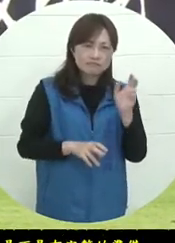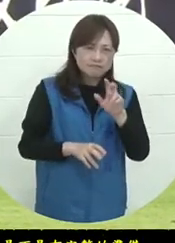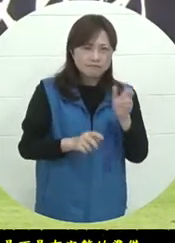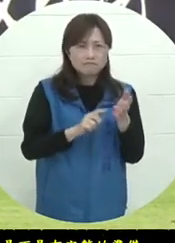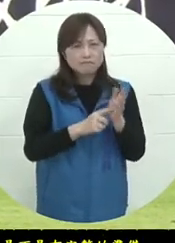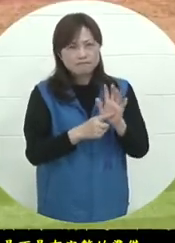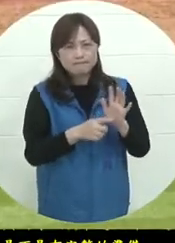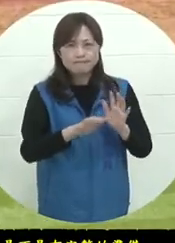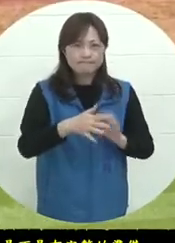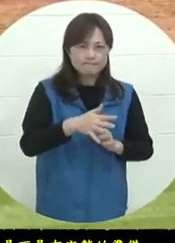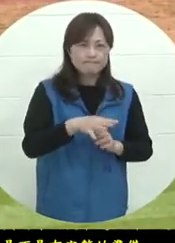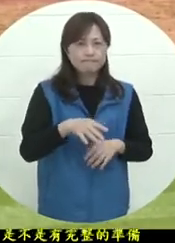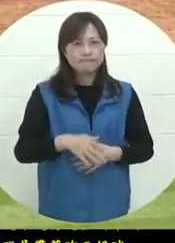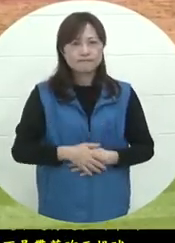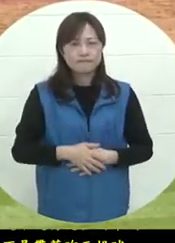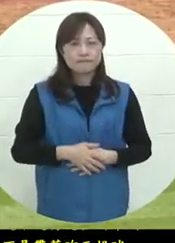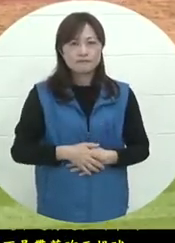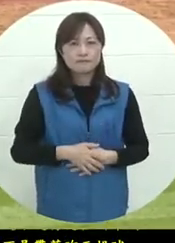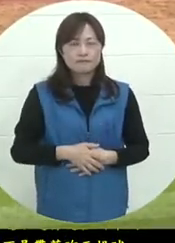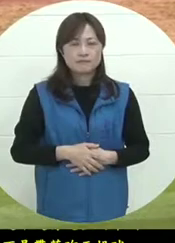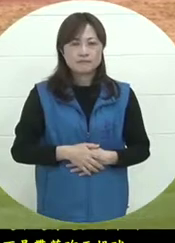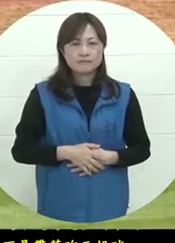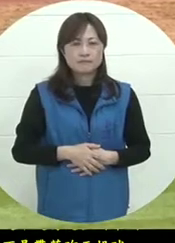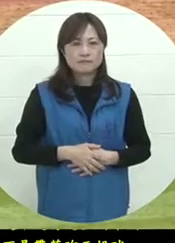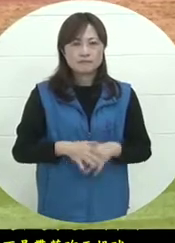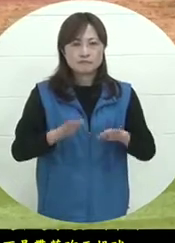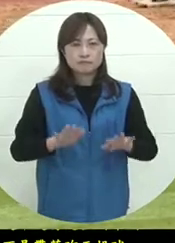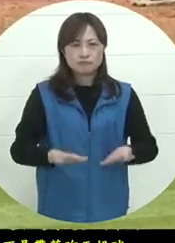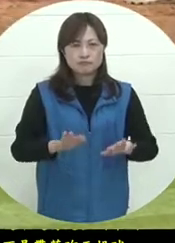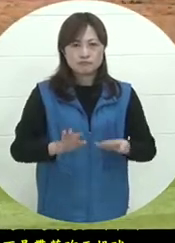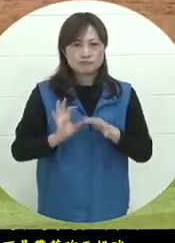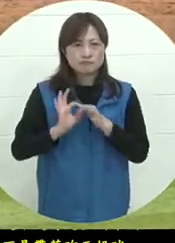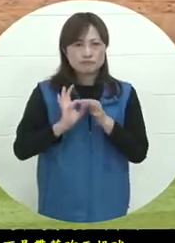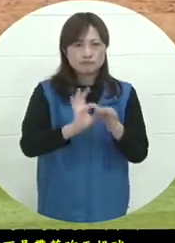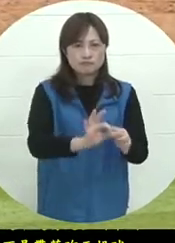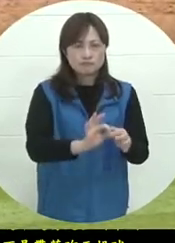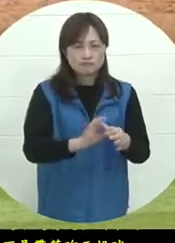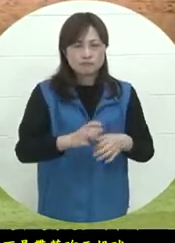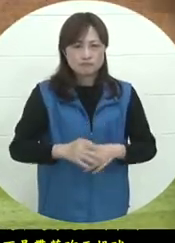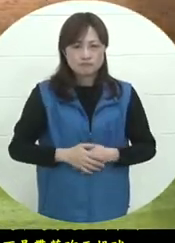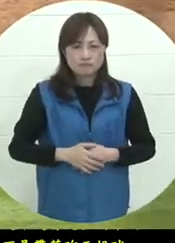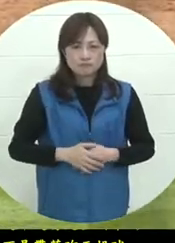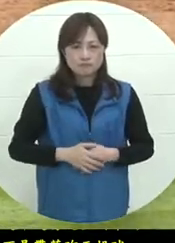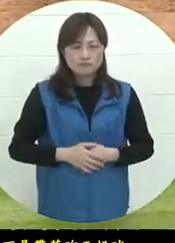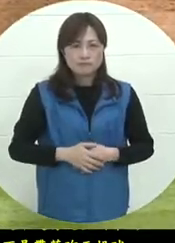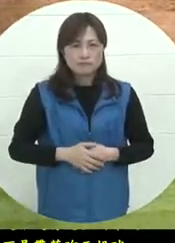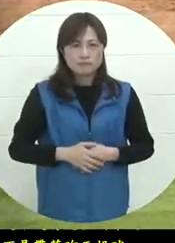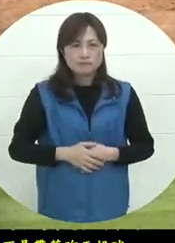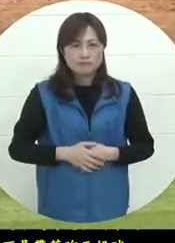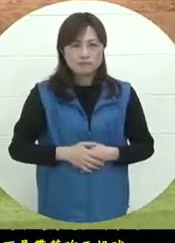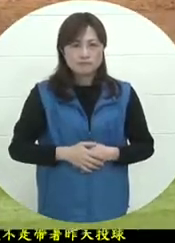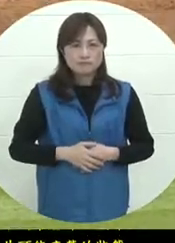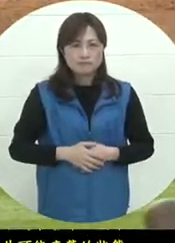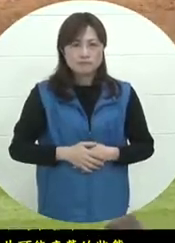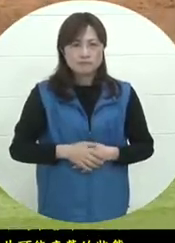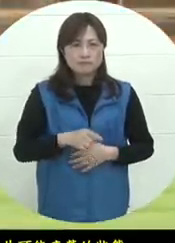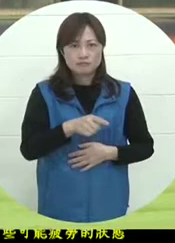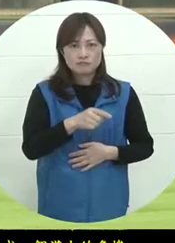? This has created a quite big crisis. Oh, the number of consecutive 40 balls in a single inning. At this time, it suddenly became very, very high.